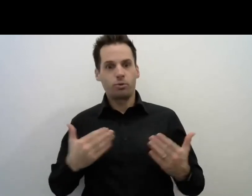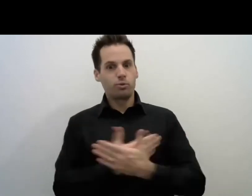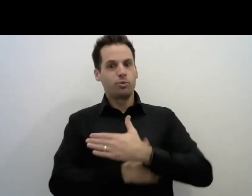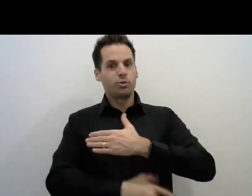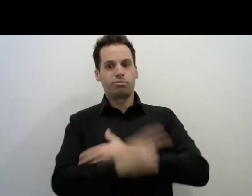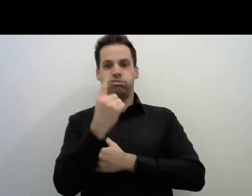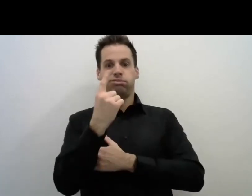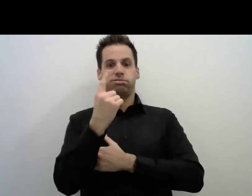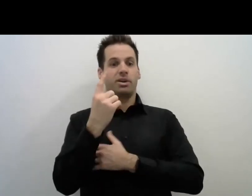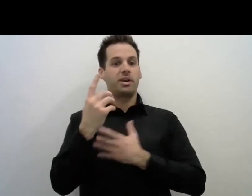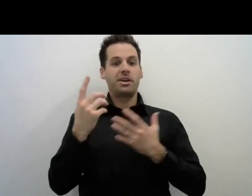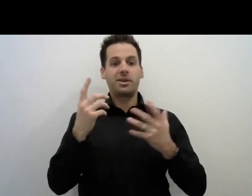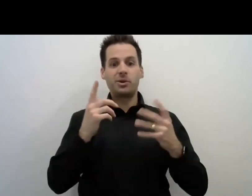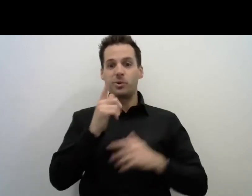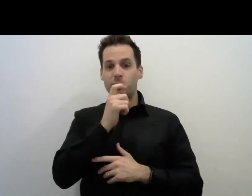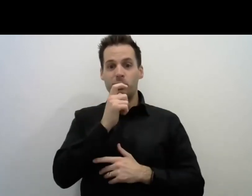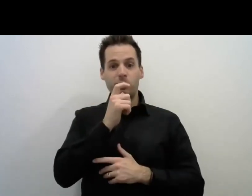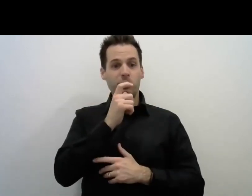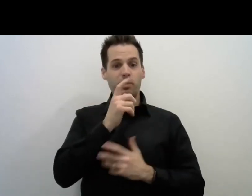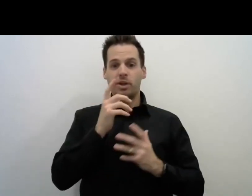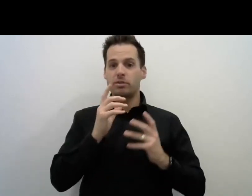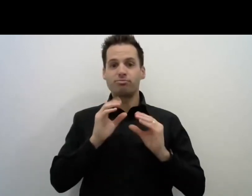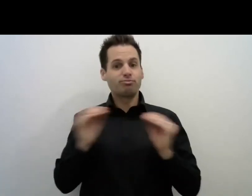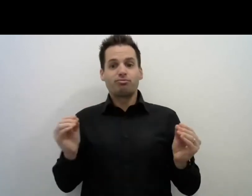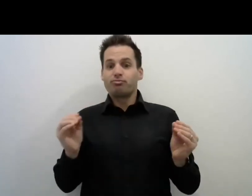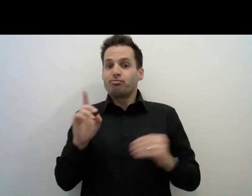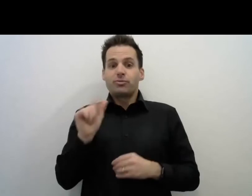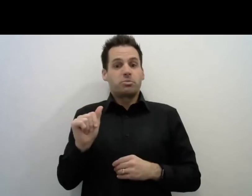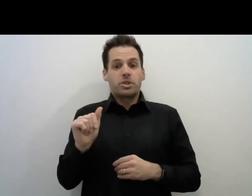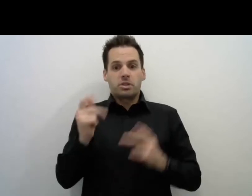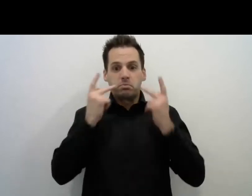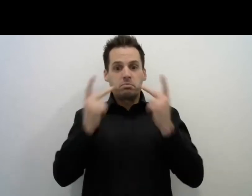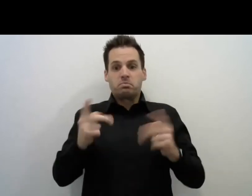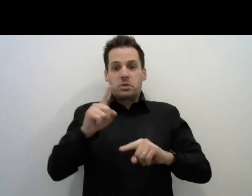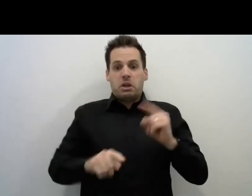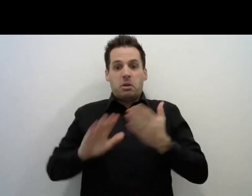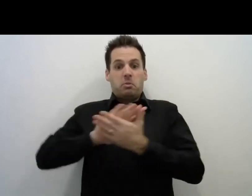comes to people who you know don't have a visible disability so i'll start with you in terms of any